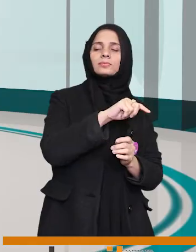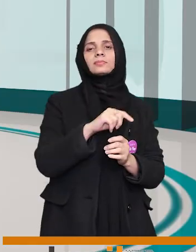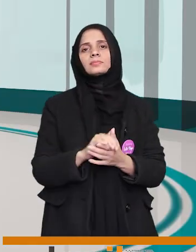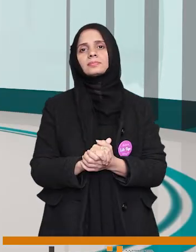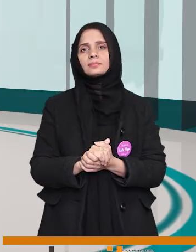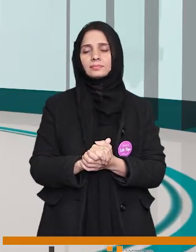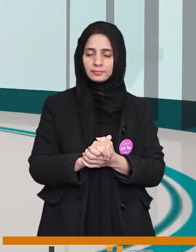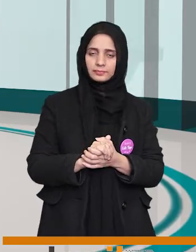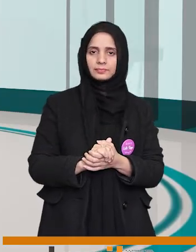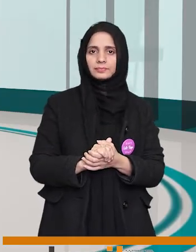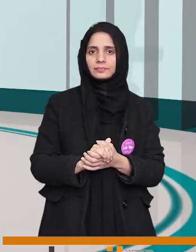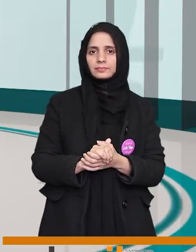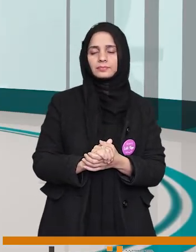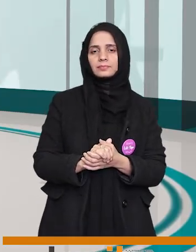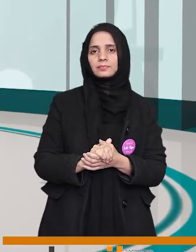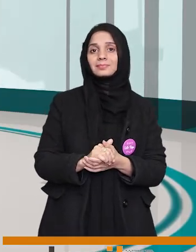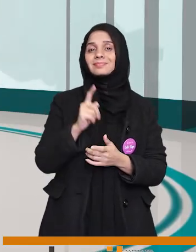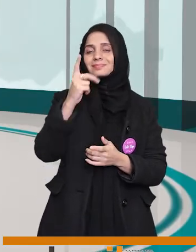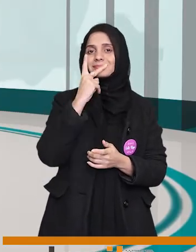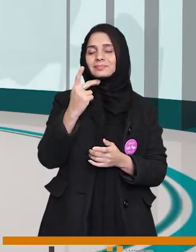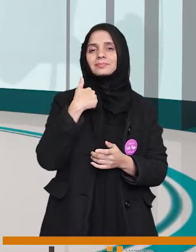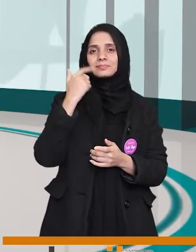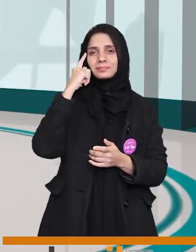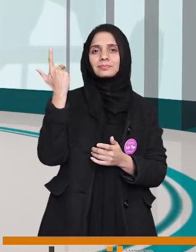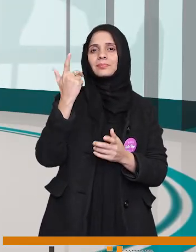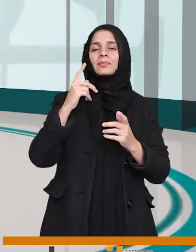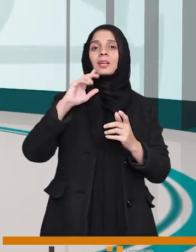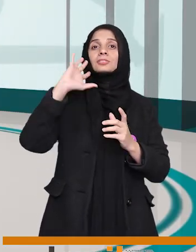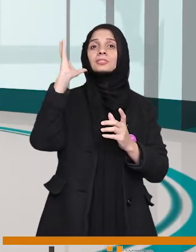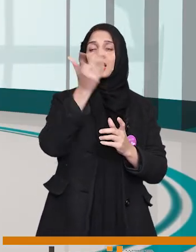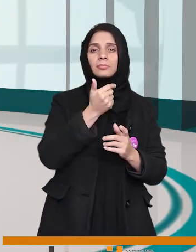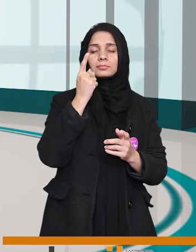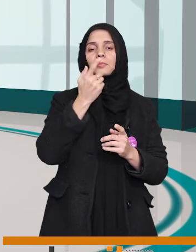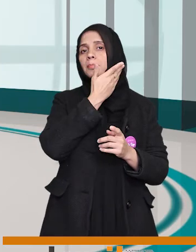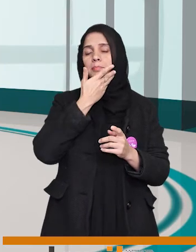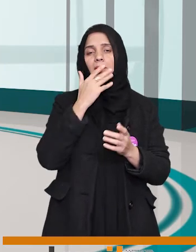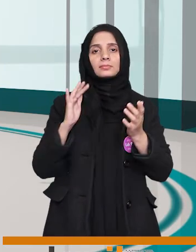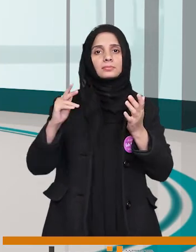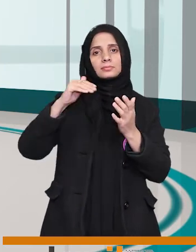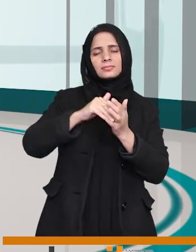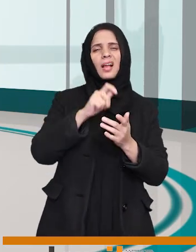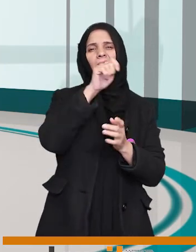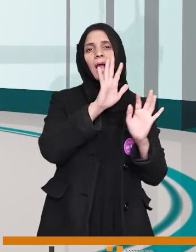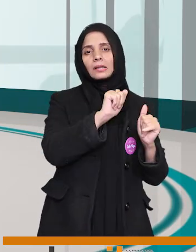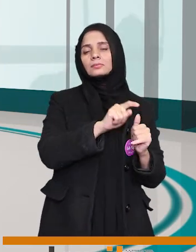but most of the Asian freelancer prefer not to bid on the project. Because it is not easy to bid.